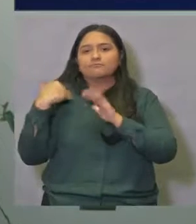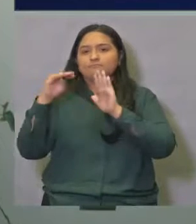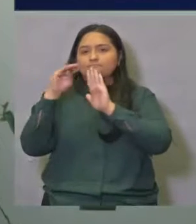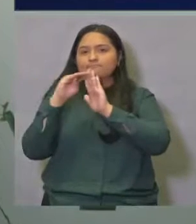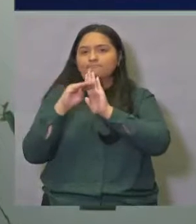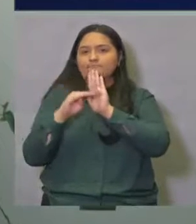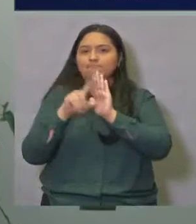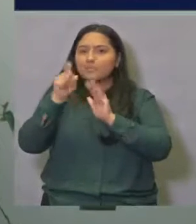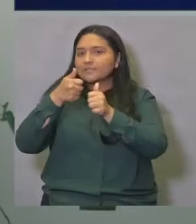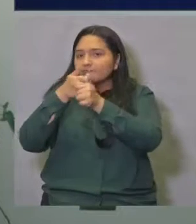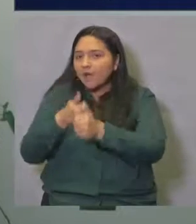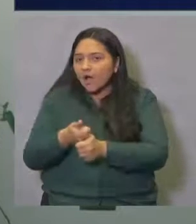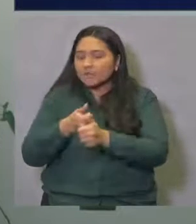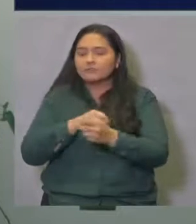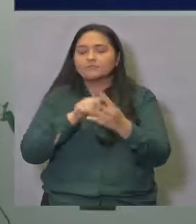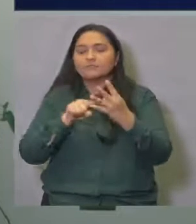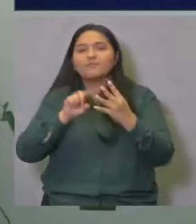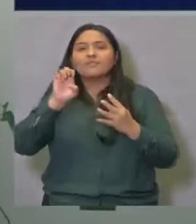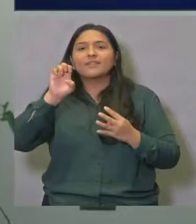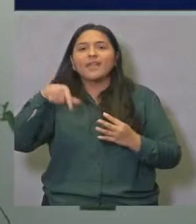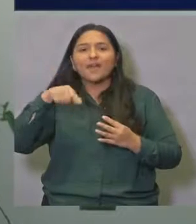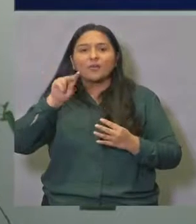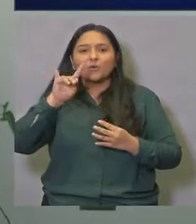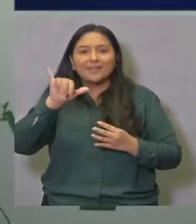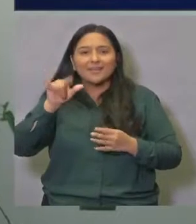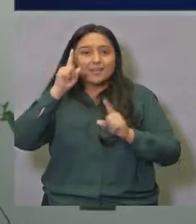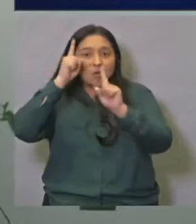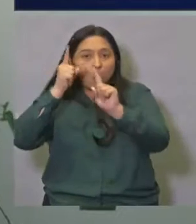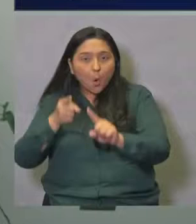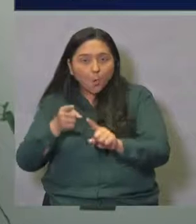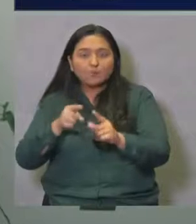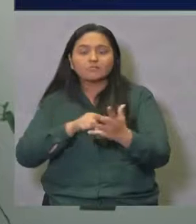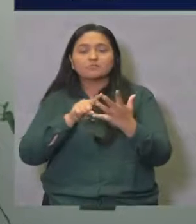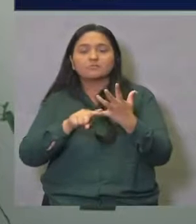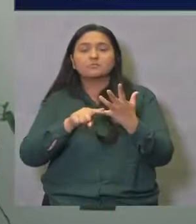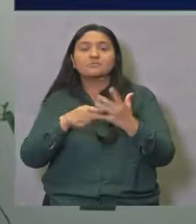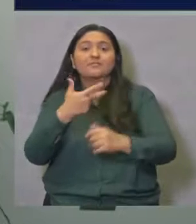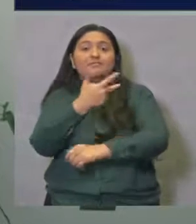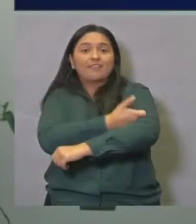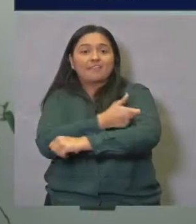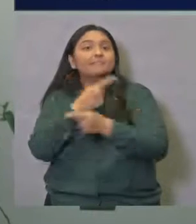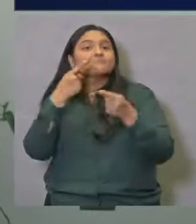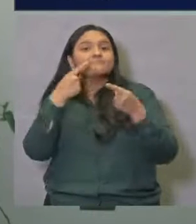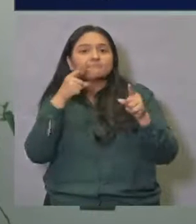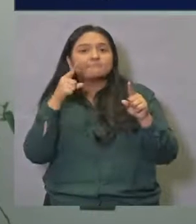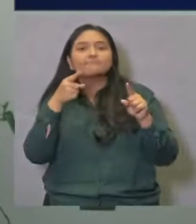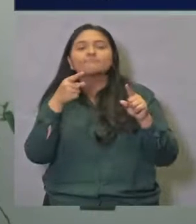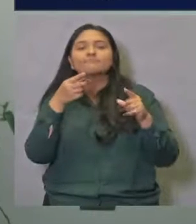OLD GOING TO ADHERE TO, TO